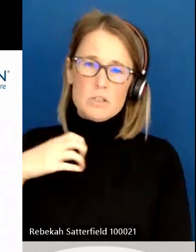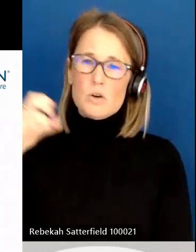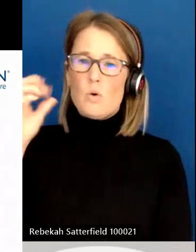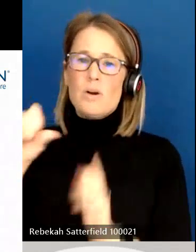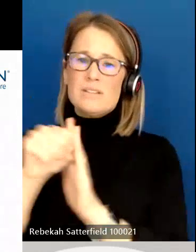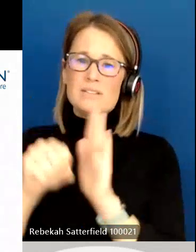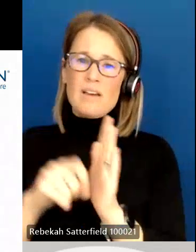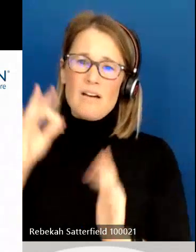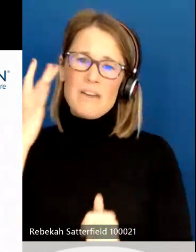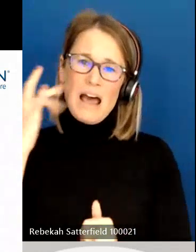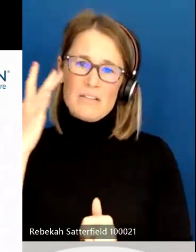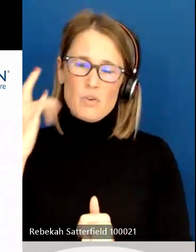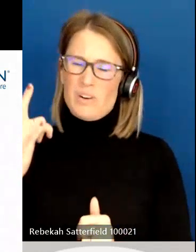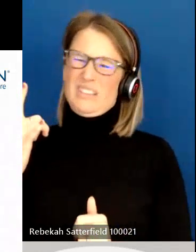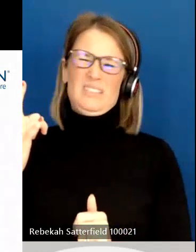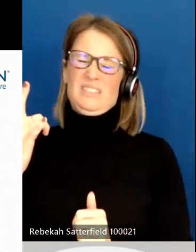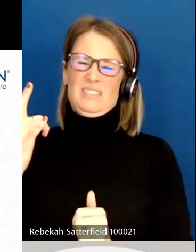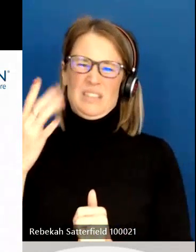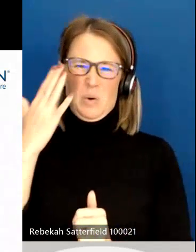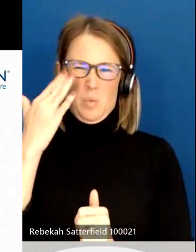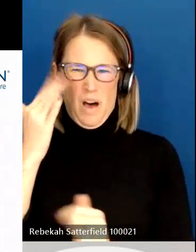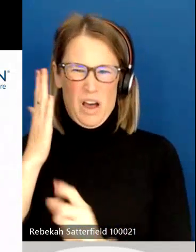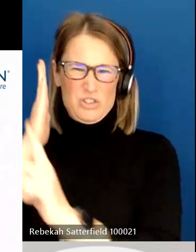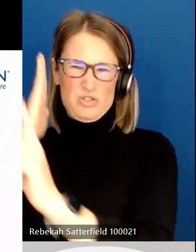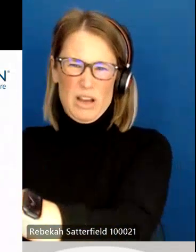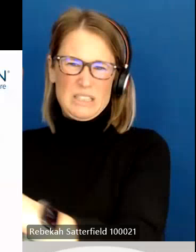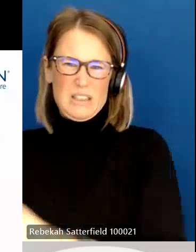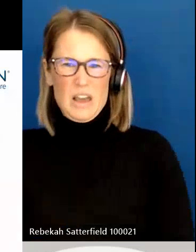think that you'd want to preempt that and see if you could mitigate and resolve the issue because